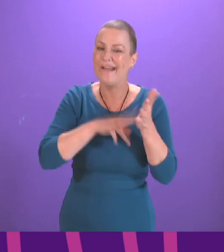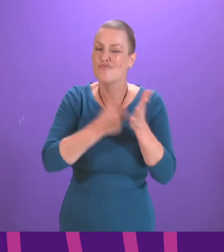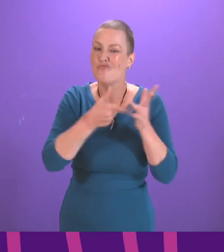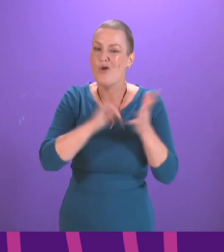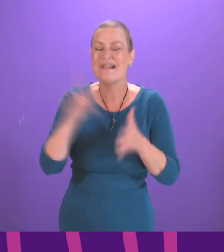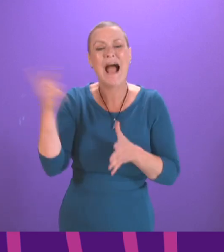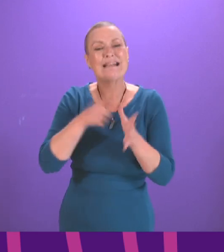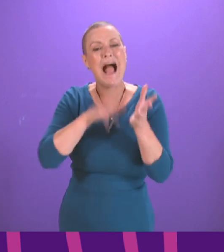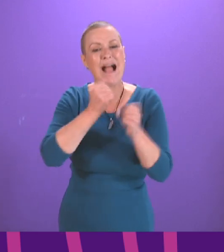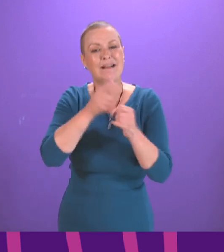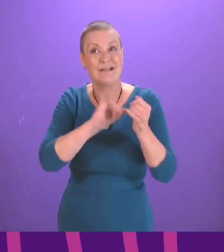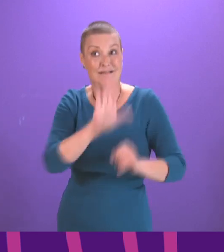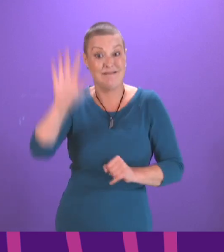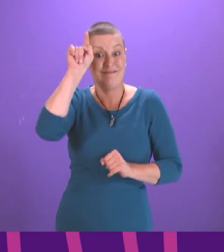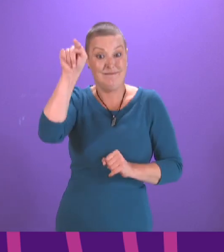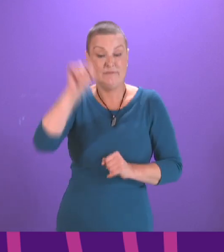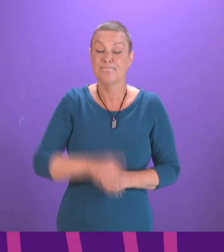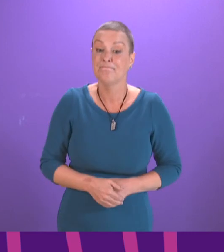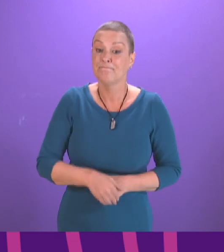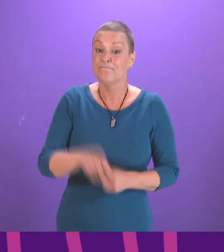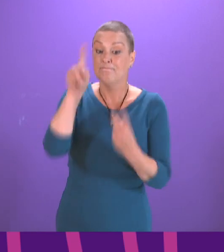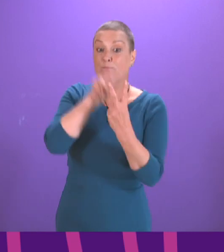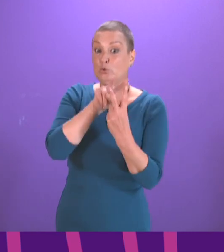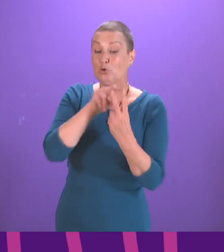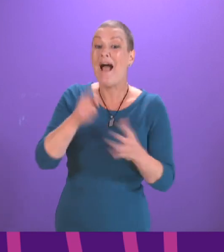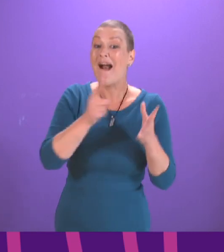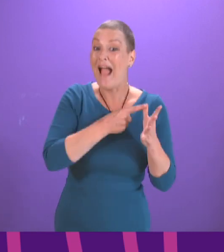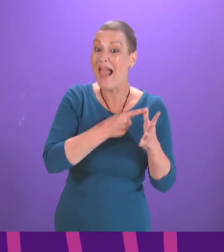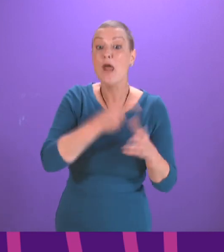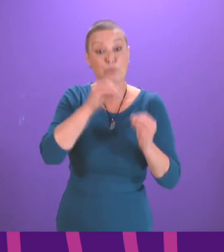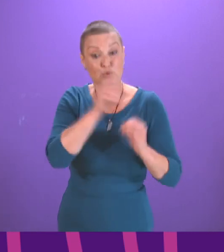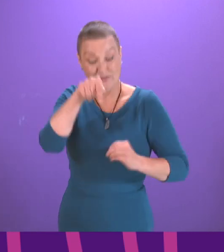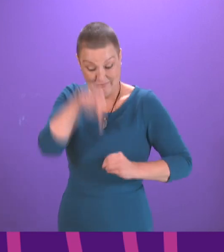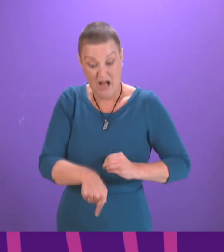In two of those cases—the Borders and Argyll and Bute—the decision on whether they should